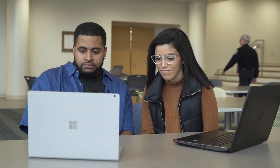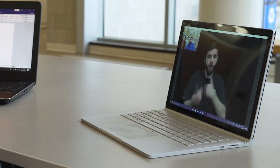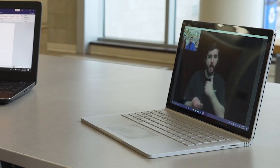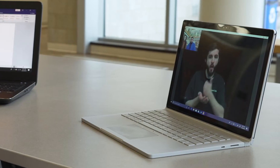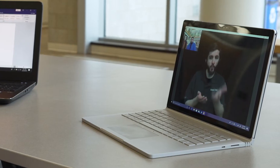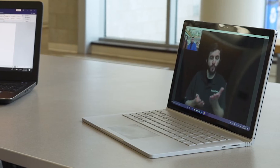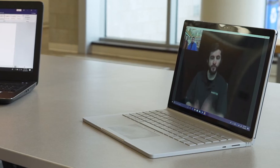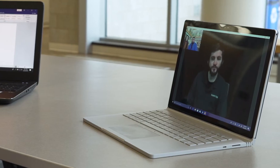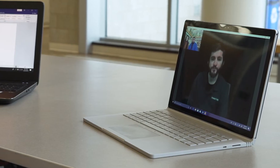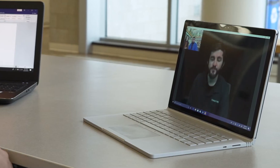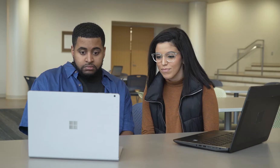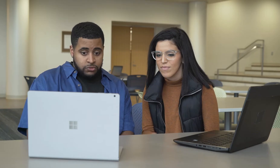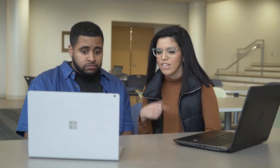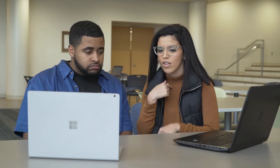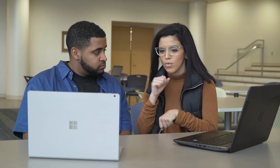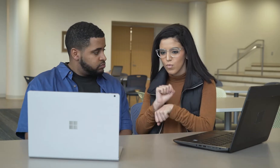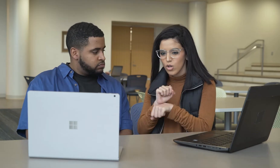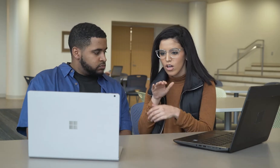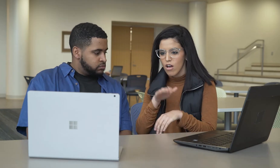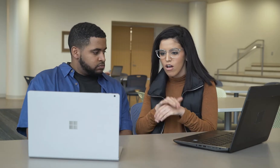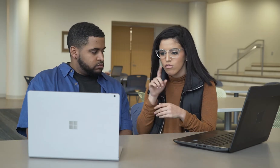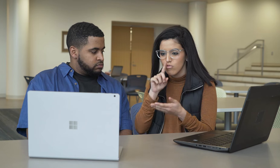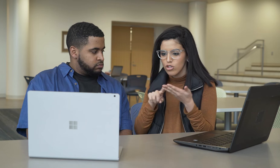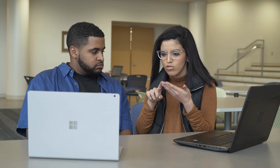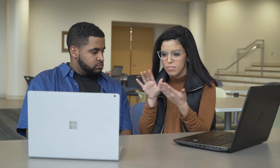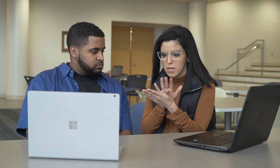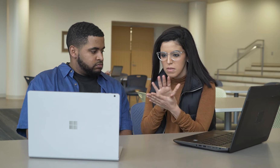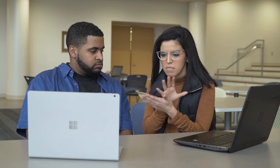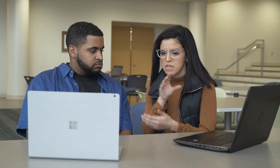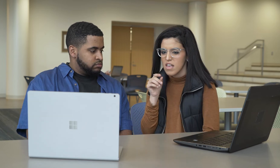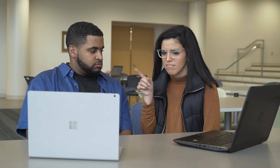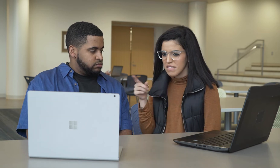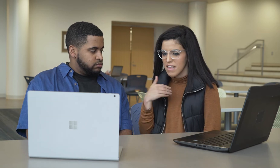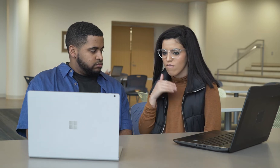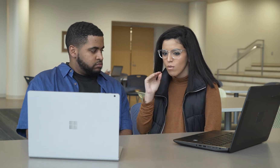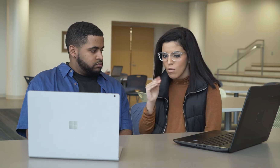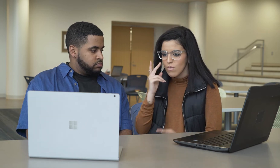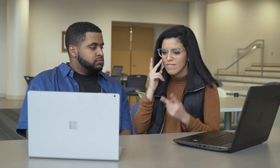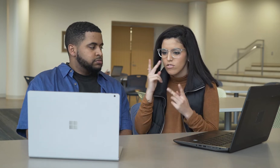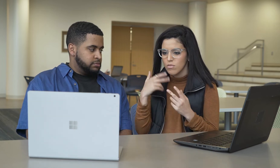How can I help you? I am working on a research paper, and he has a low vision,